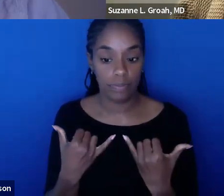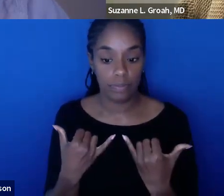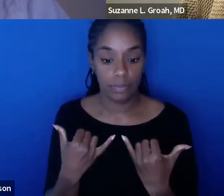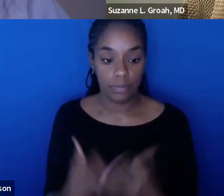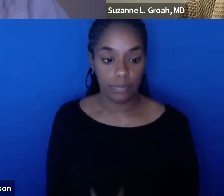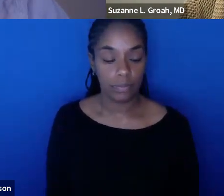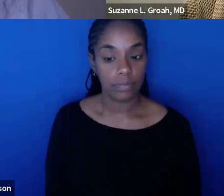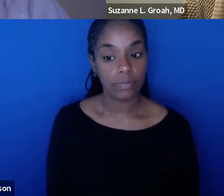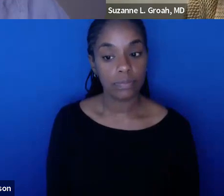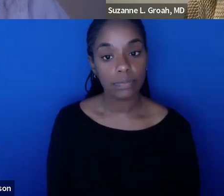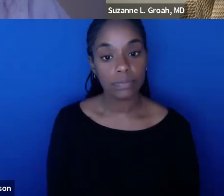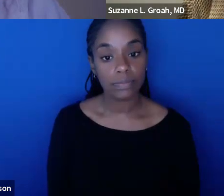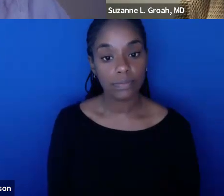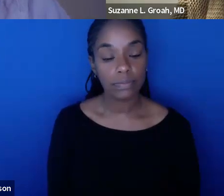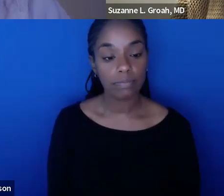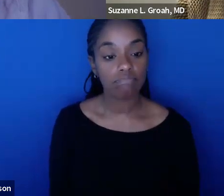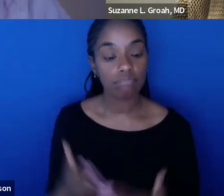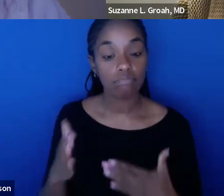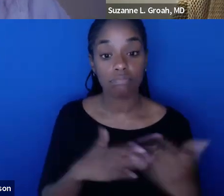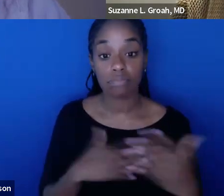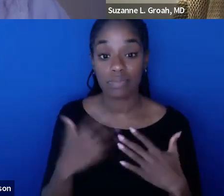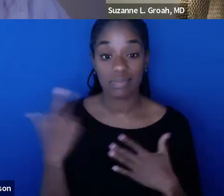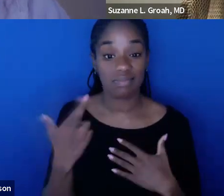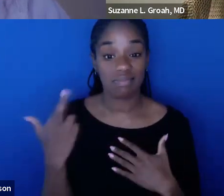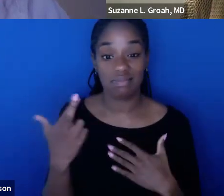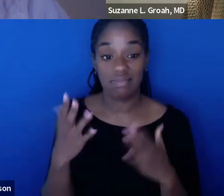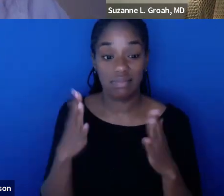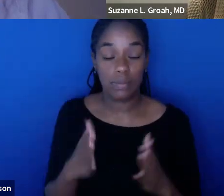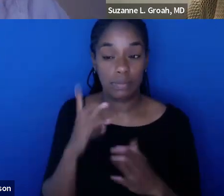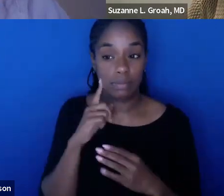For whatever reason someone's considering a Baclofen pump,